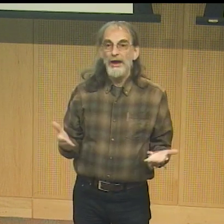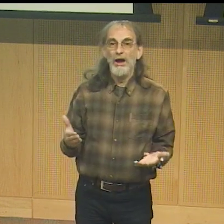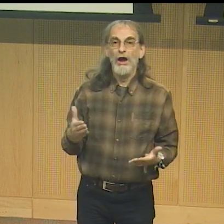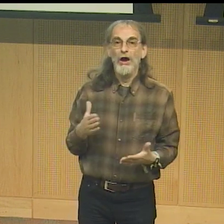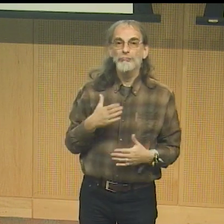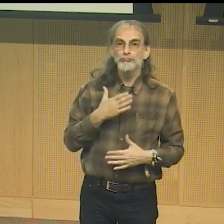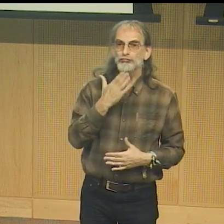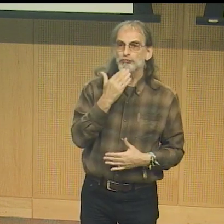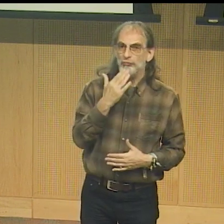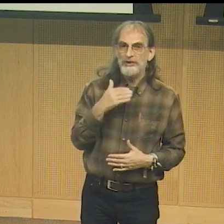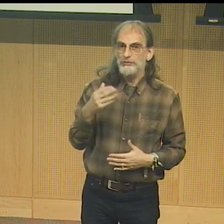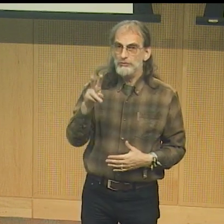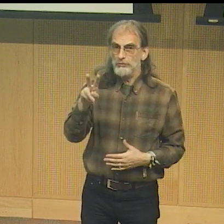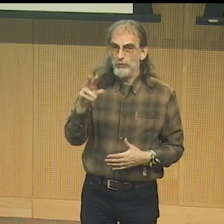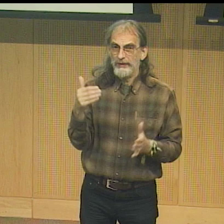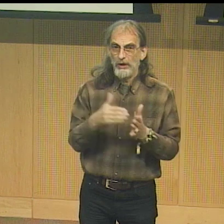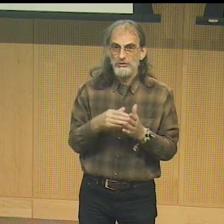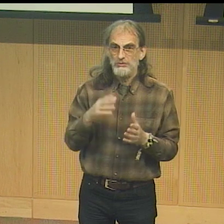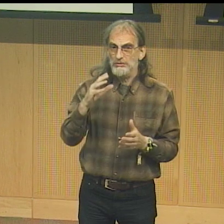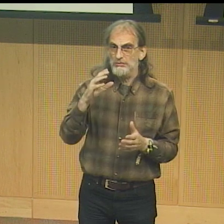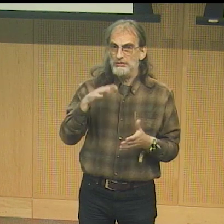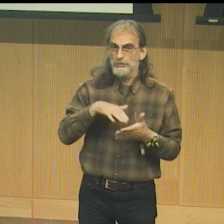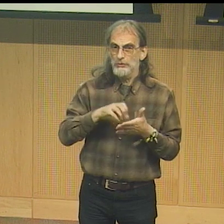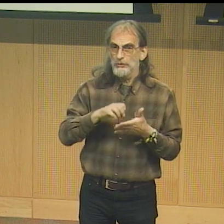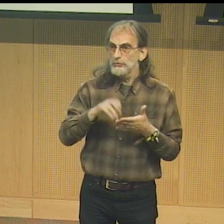oral training of Deaf children with cochlear implants.